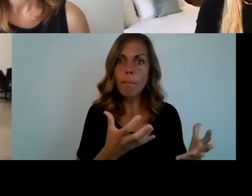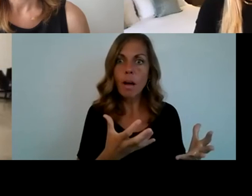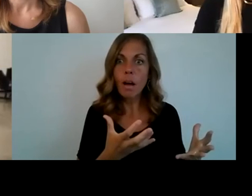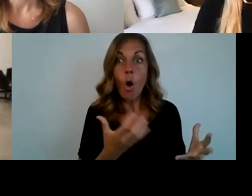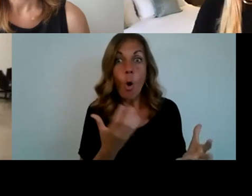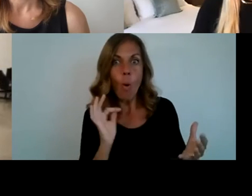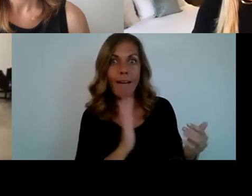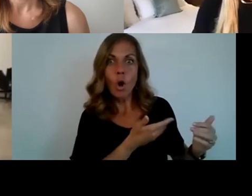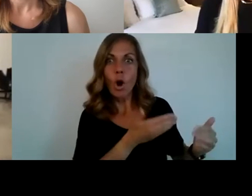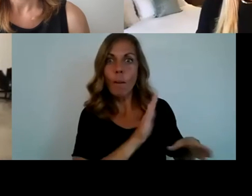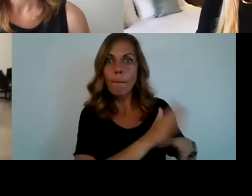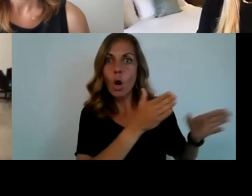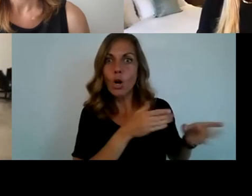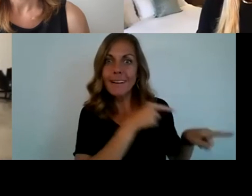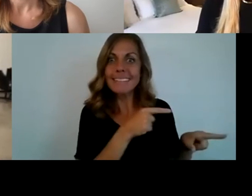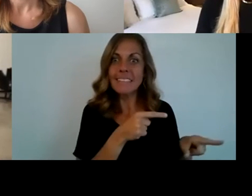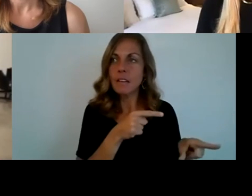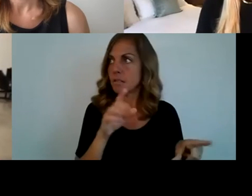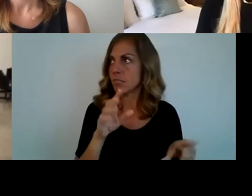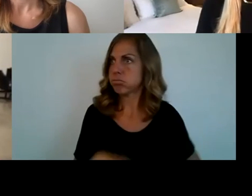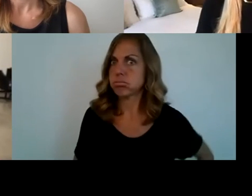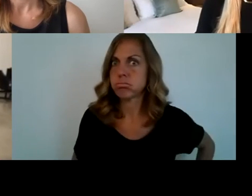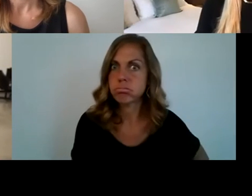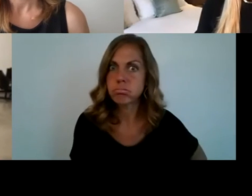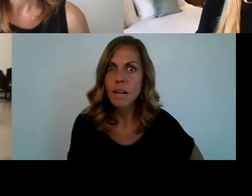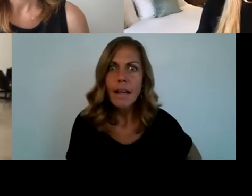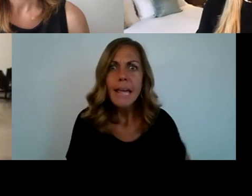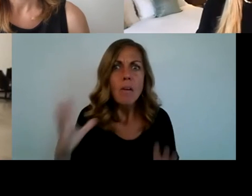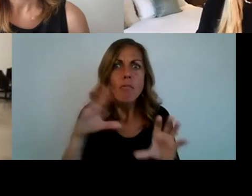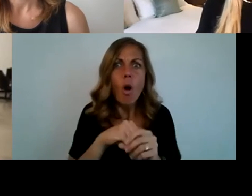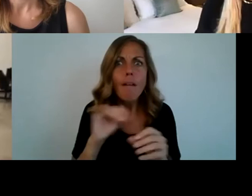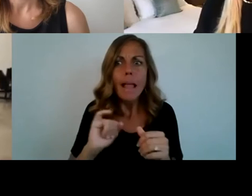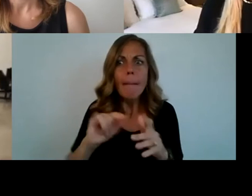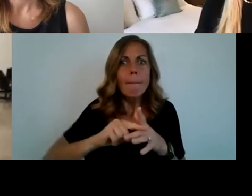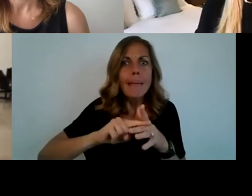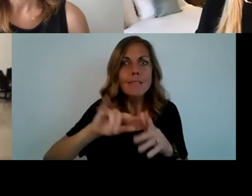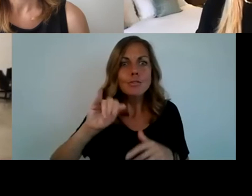this in how early, Katelin? Like early January. This was something we were talking about in